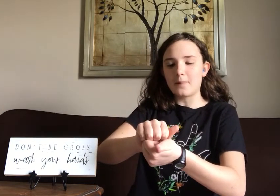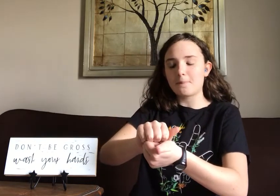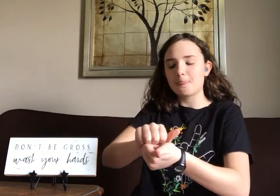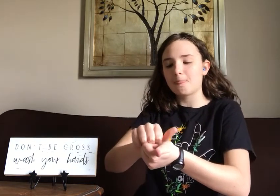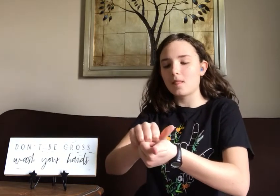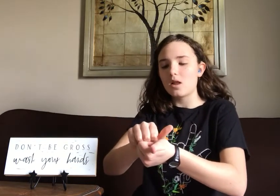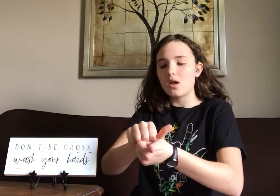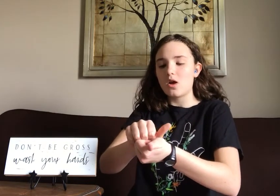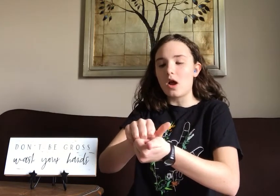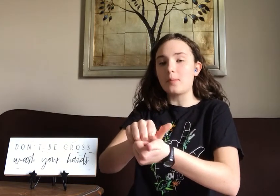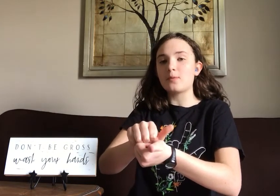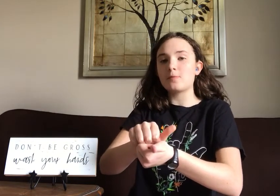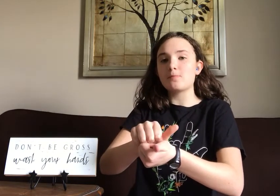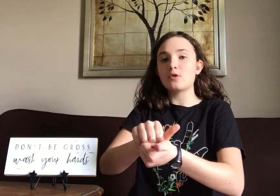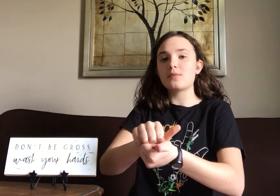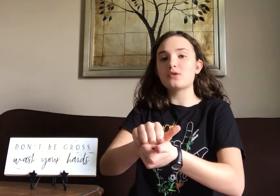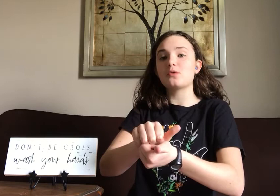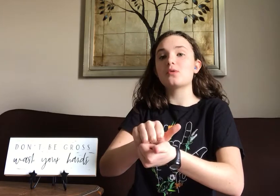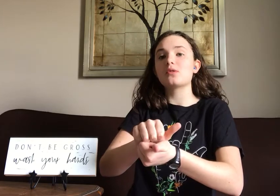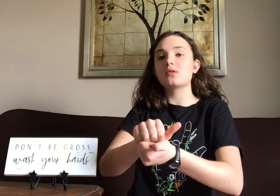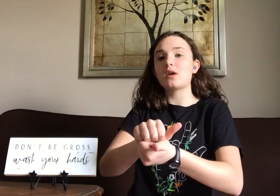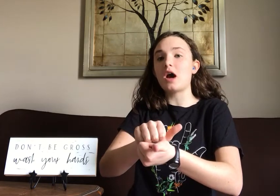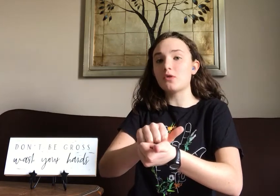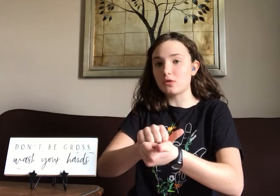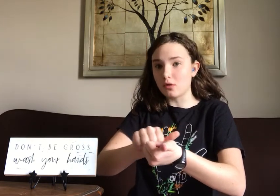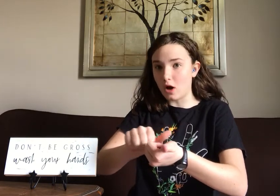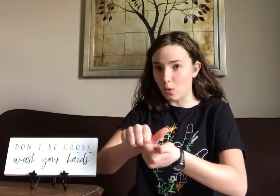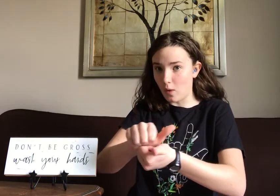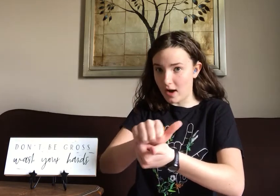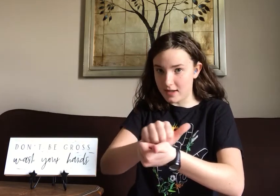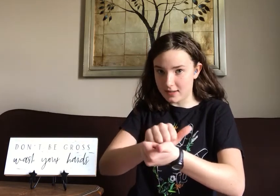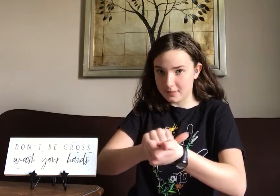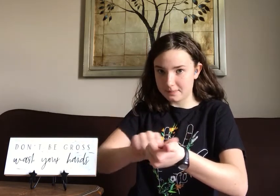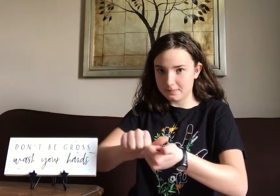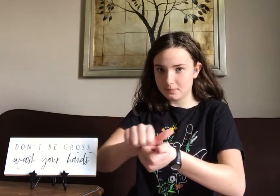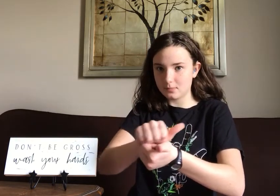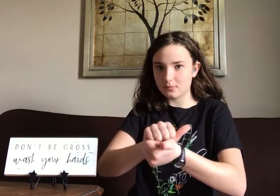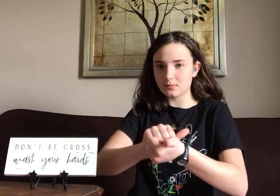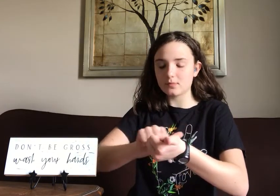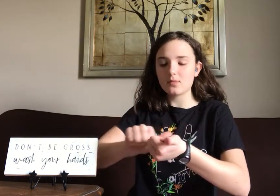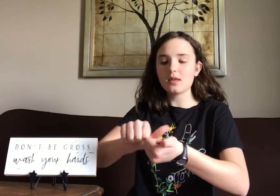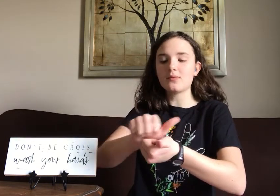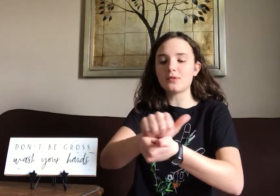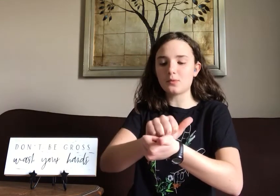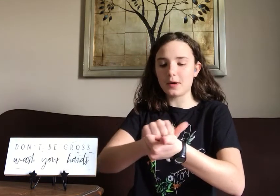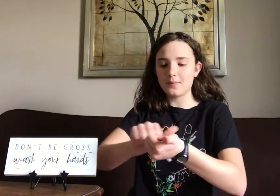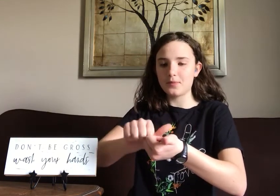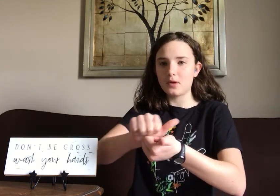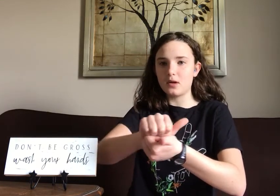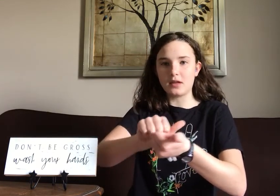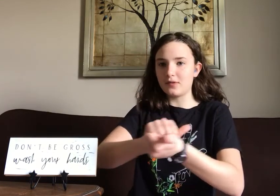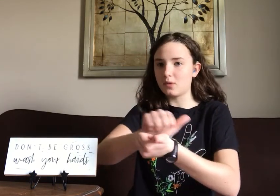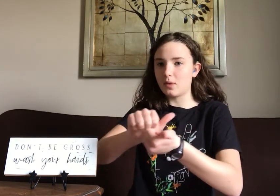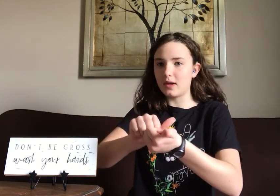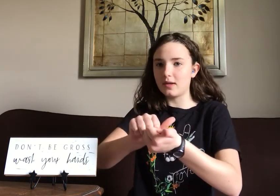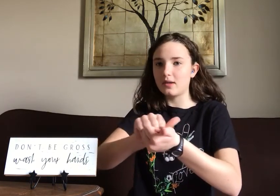Now you are going to use it counter clockwise.